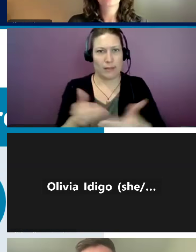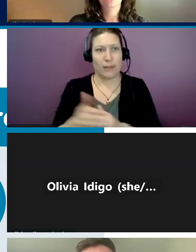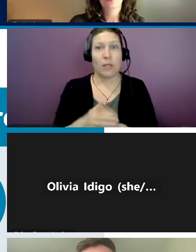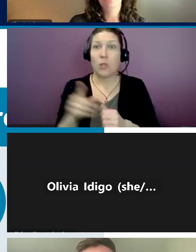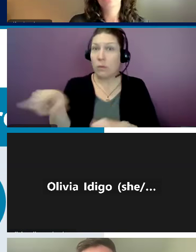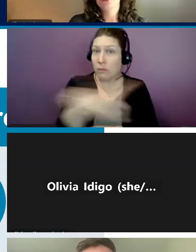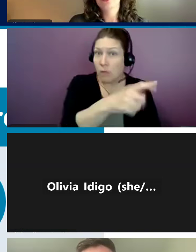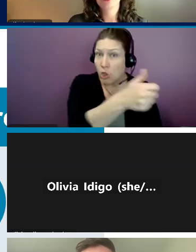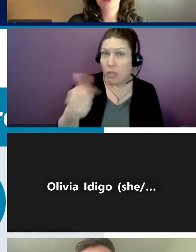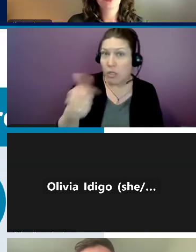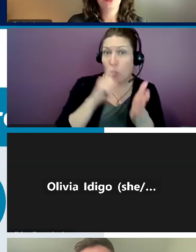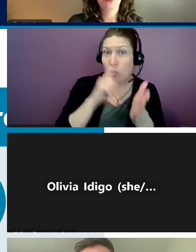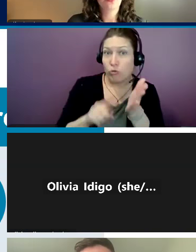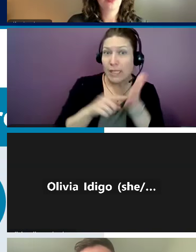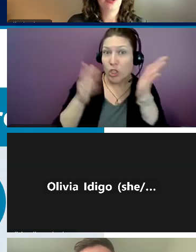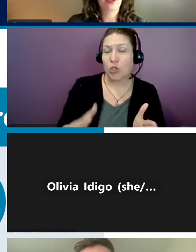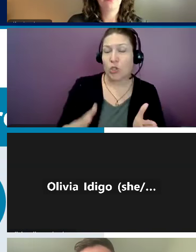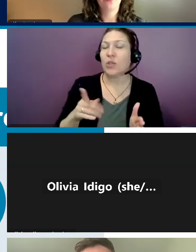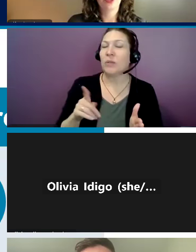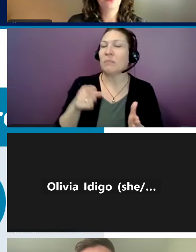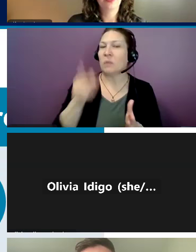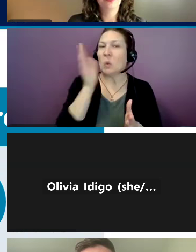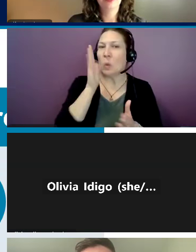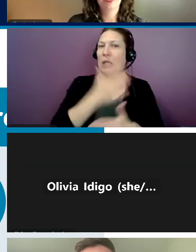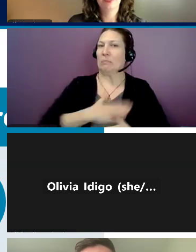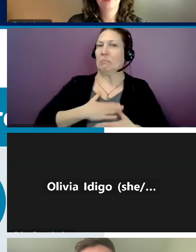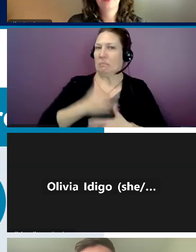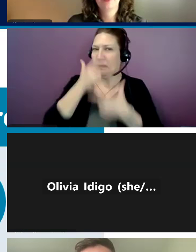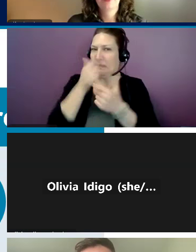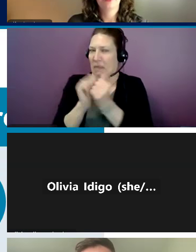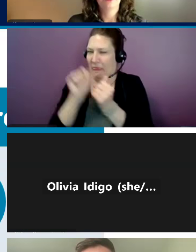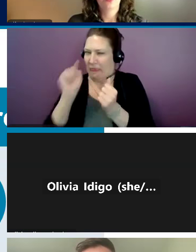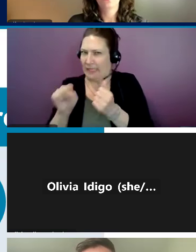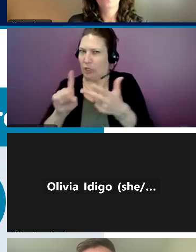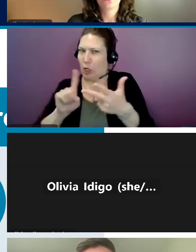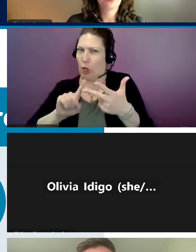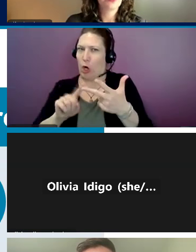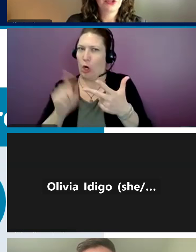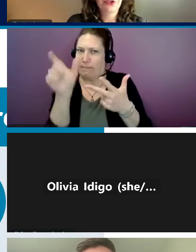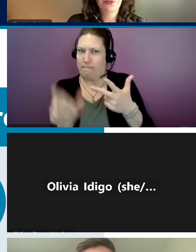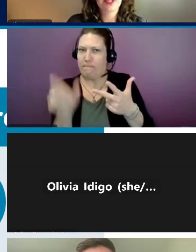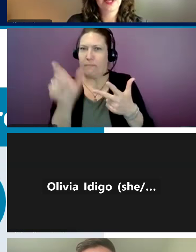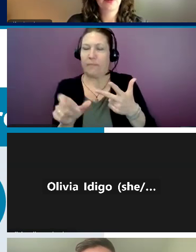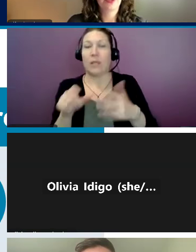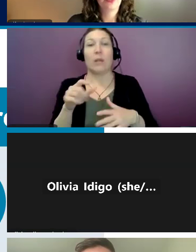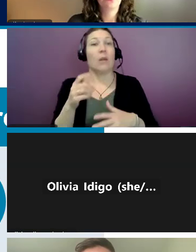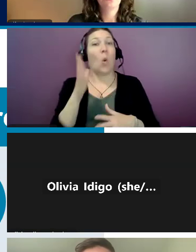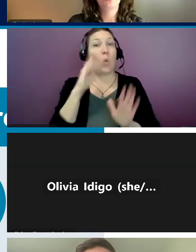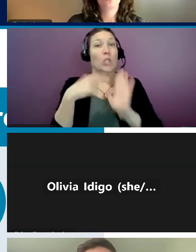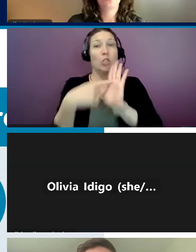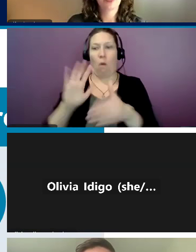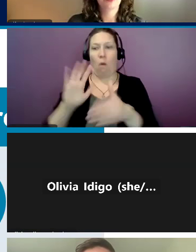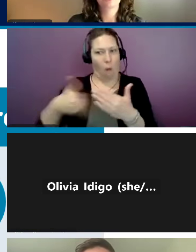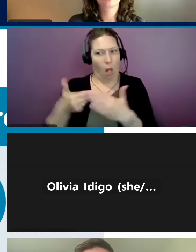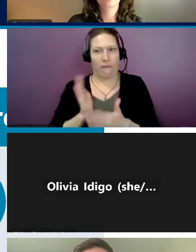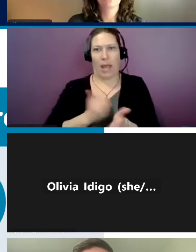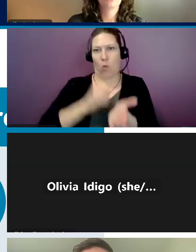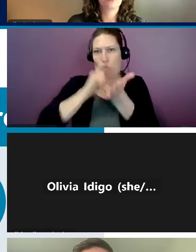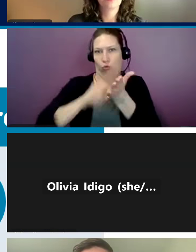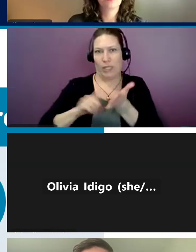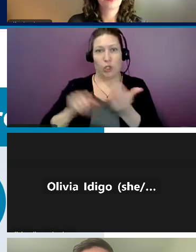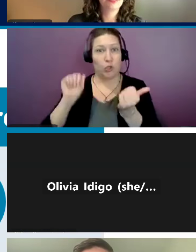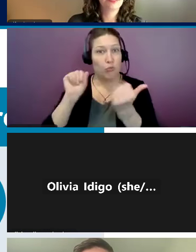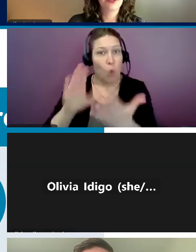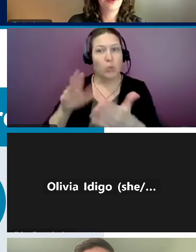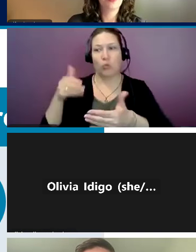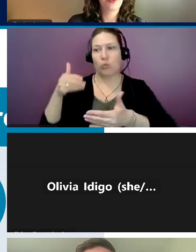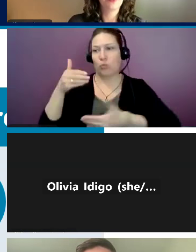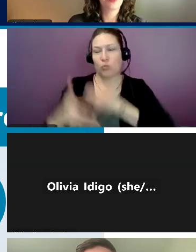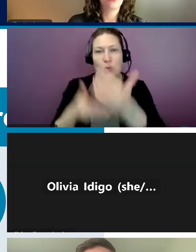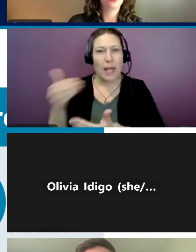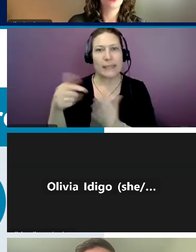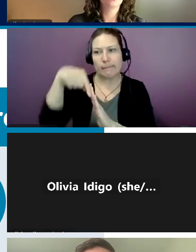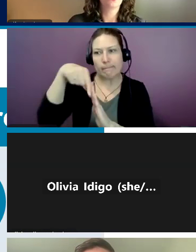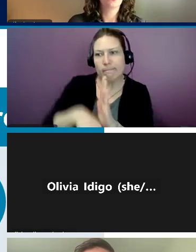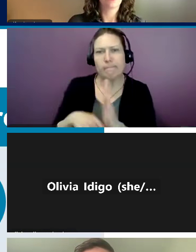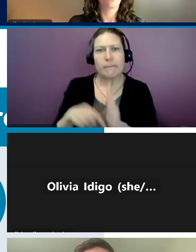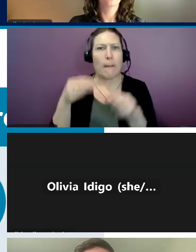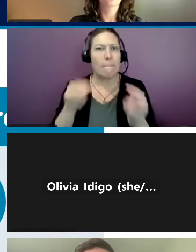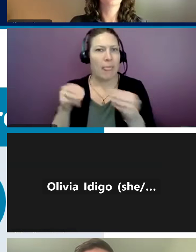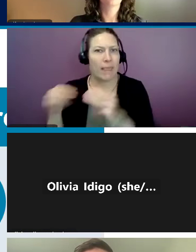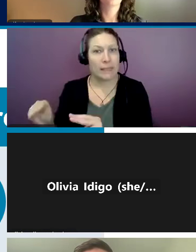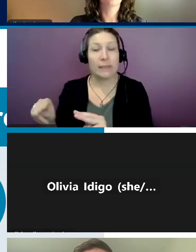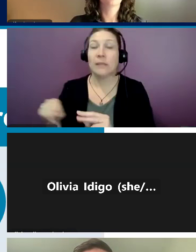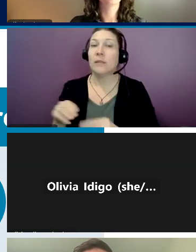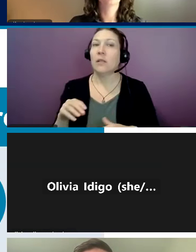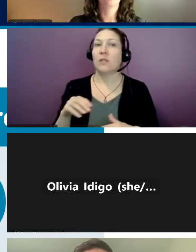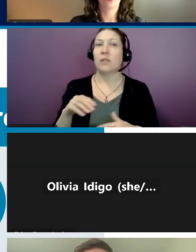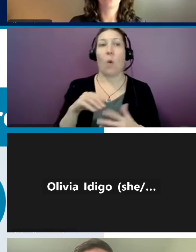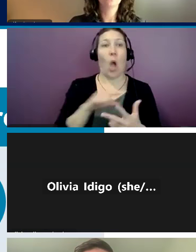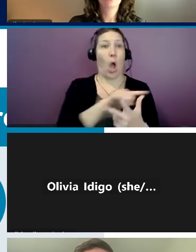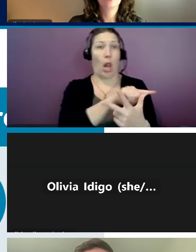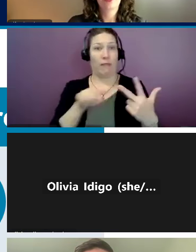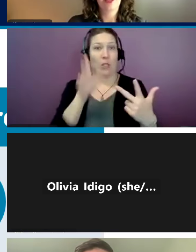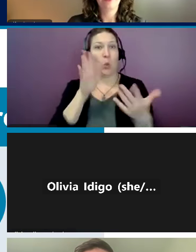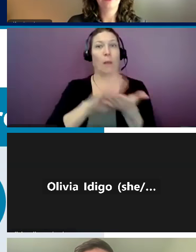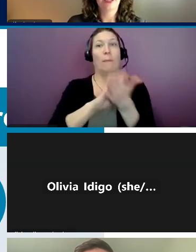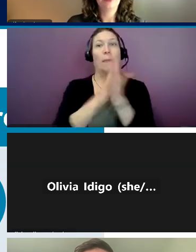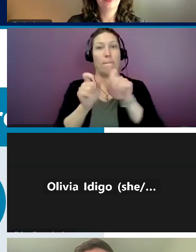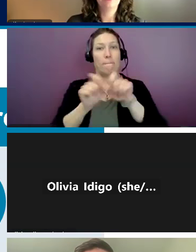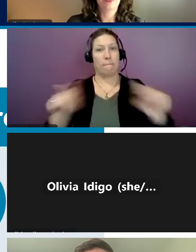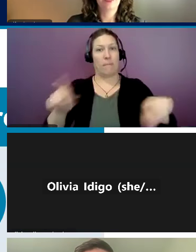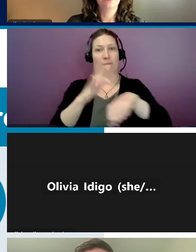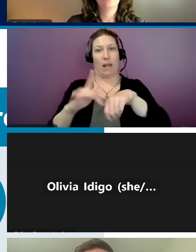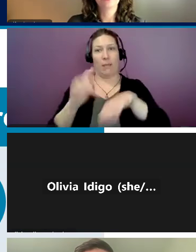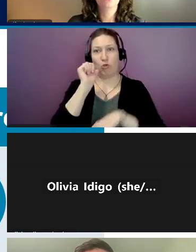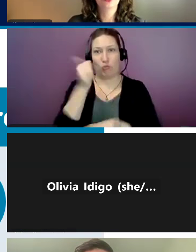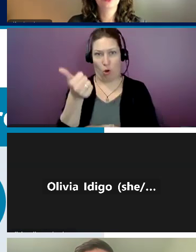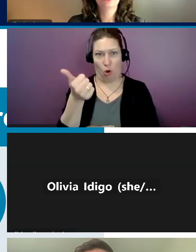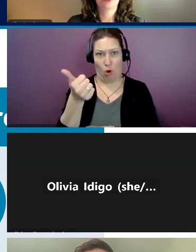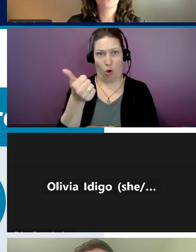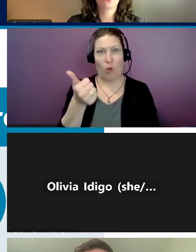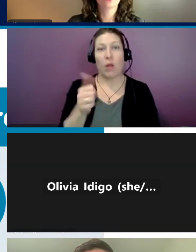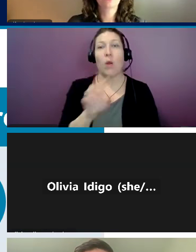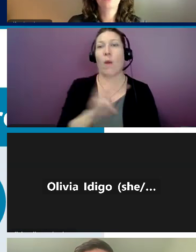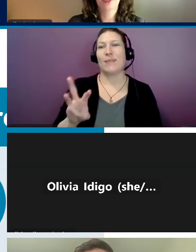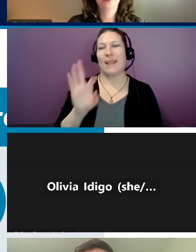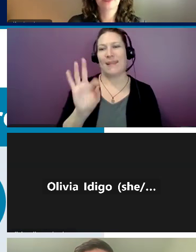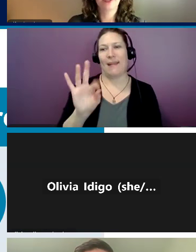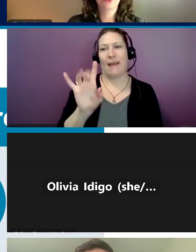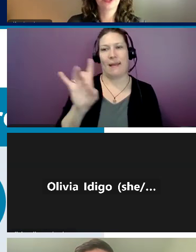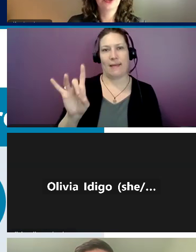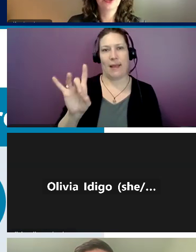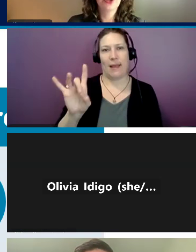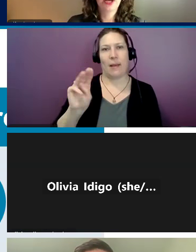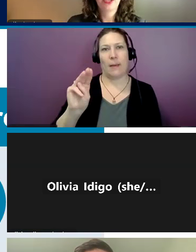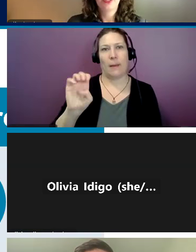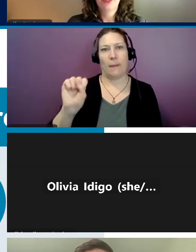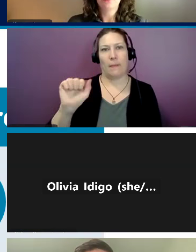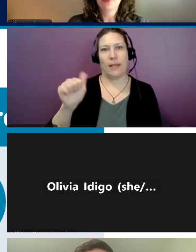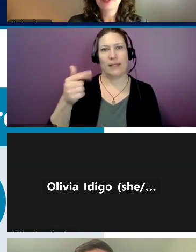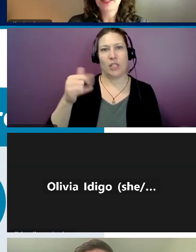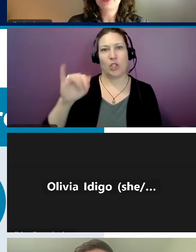this would be most interesting to you, where you can see all of the research instruments that were used, the process, the details about the methodology. And so again all of this available tomorrow at 988messaging.org/research.